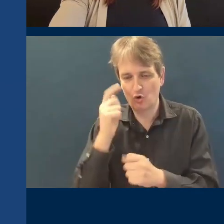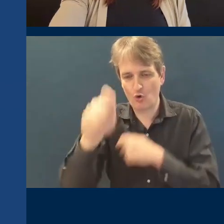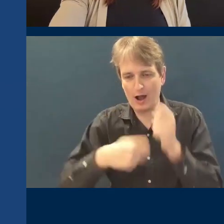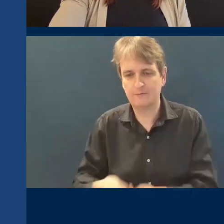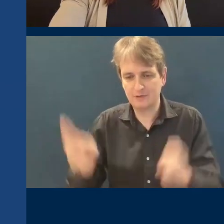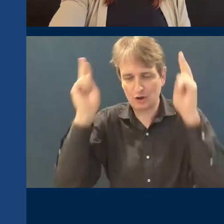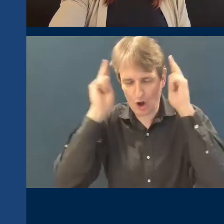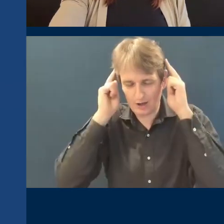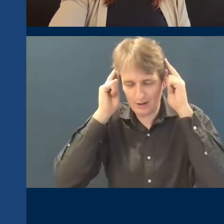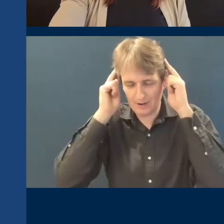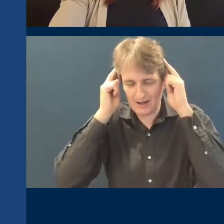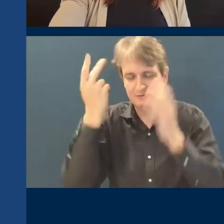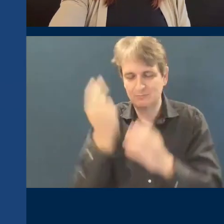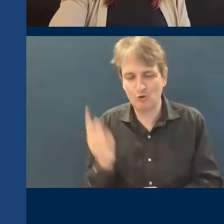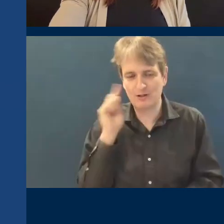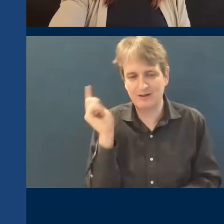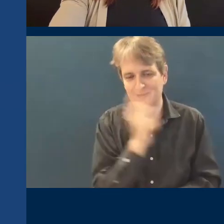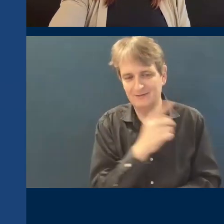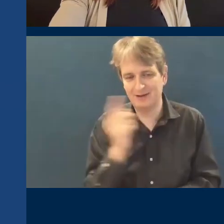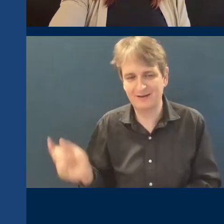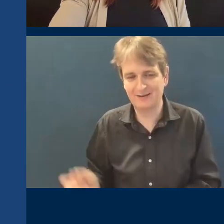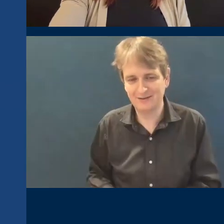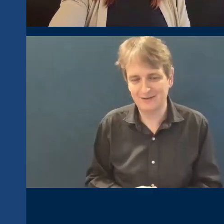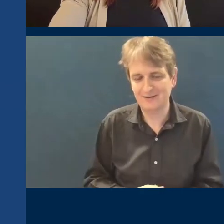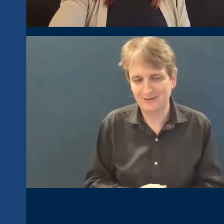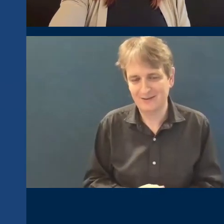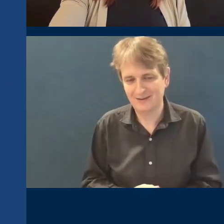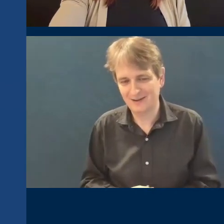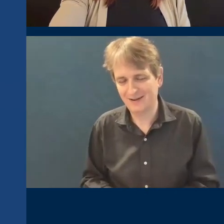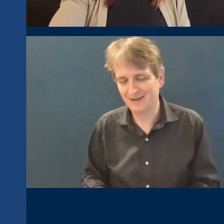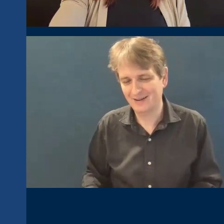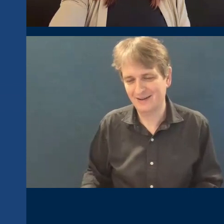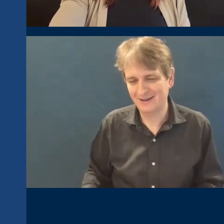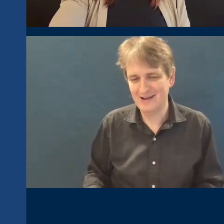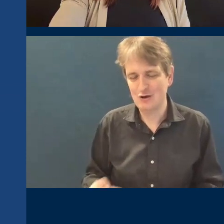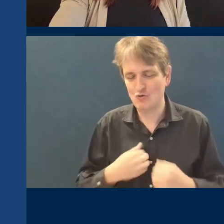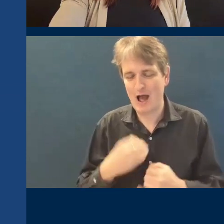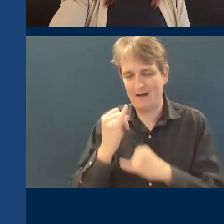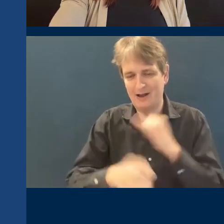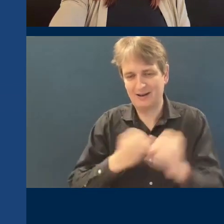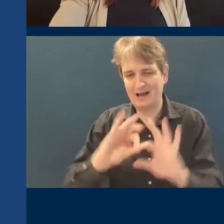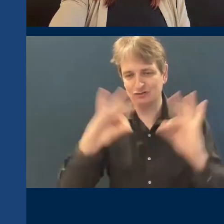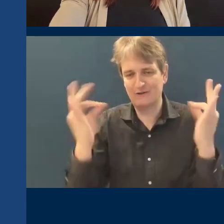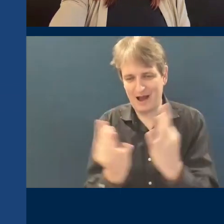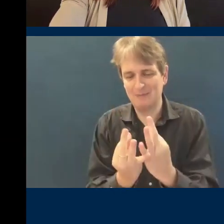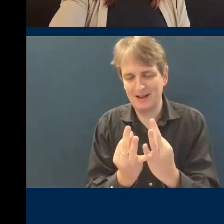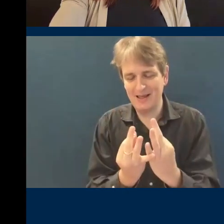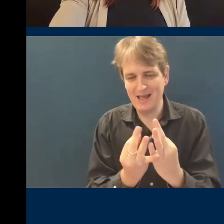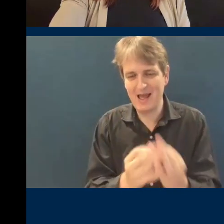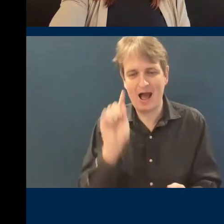I used hearing aids growing up. And then, about 5 years ago, I got a cochlear implant, and about 4 years ago got a second one. So I'm bilateral.